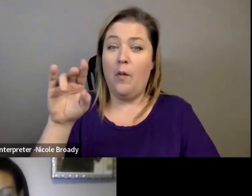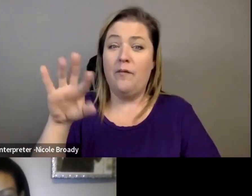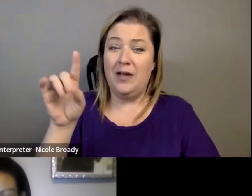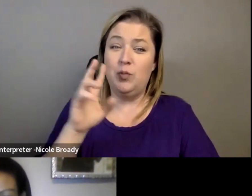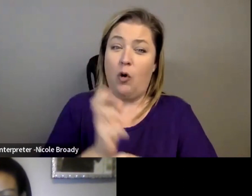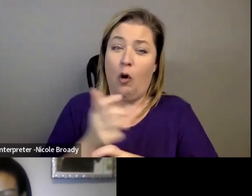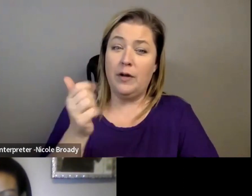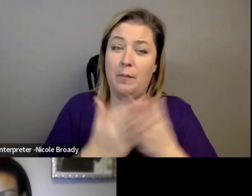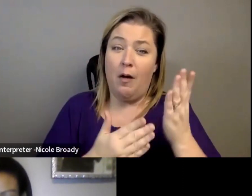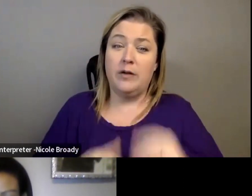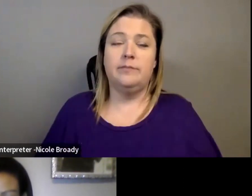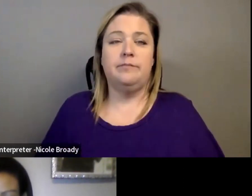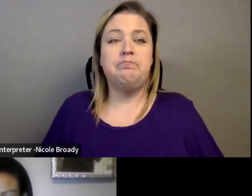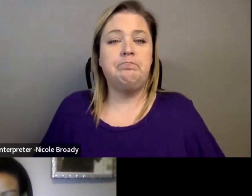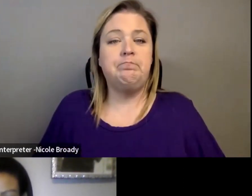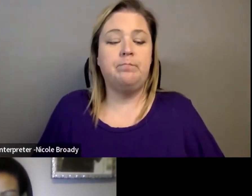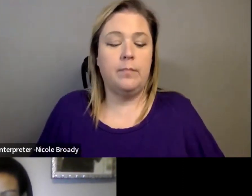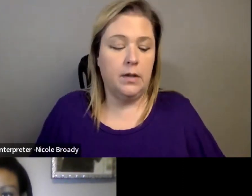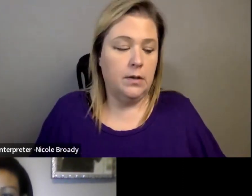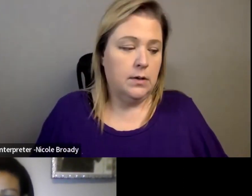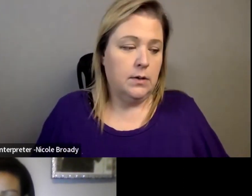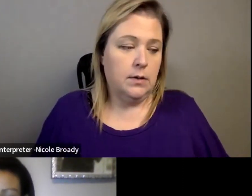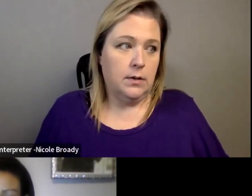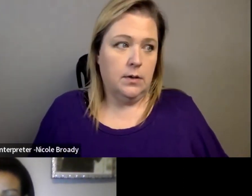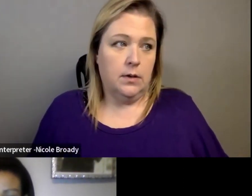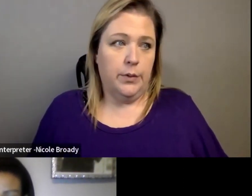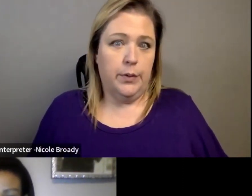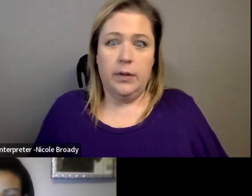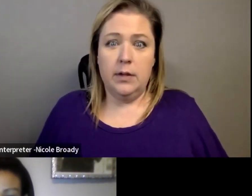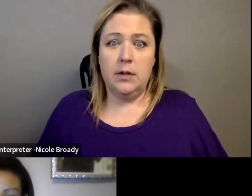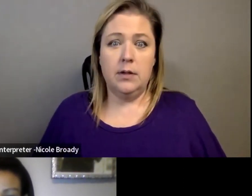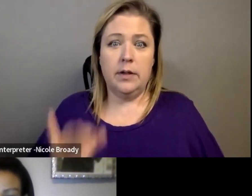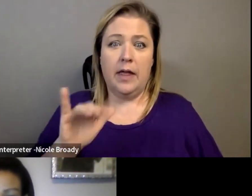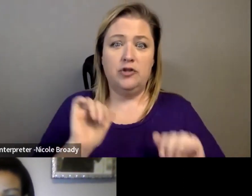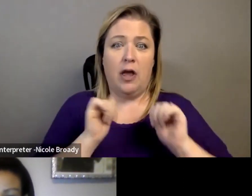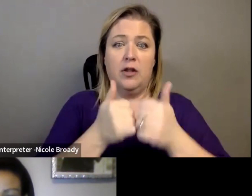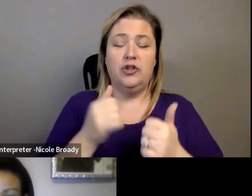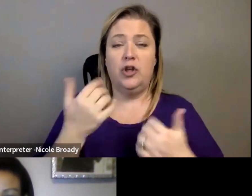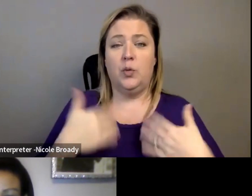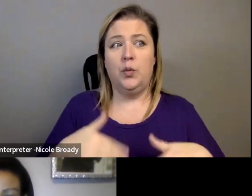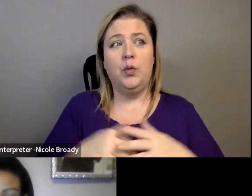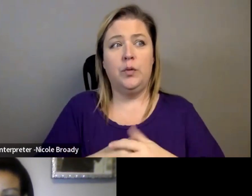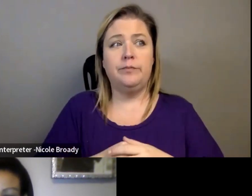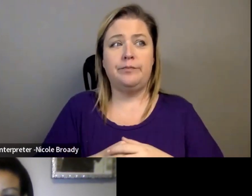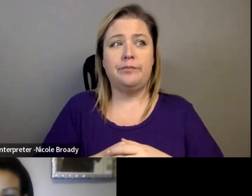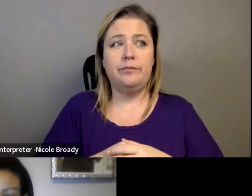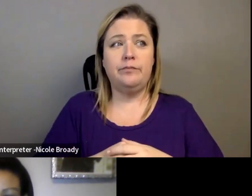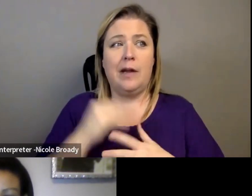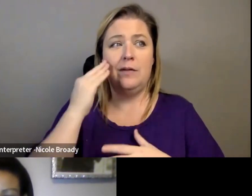Alixe Bonardi: That's, that's a really challenging, challenging thing. I'm sure. As, as you work